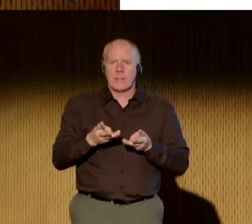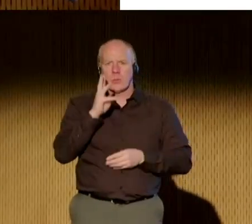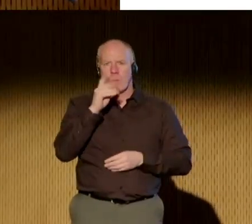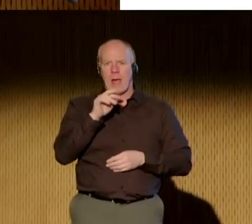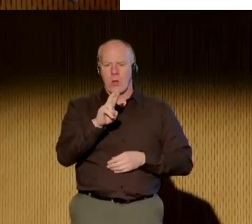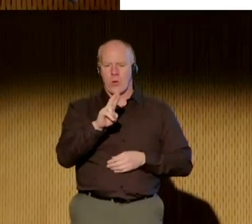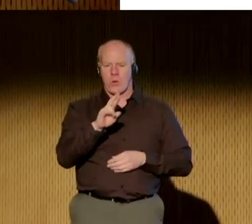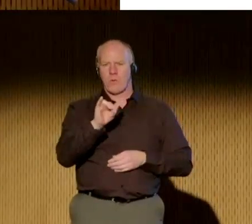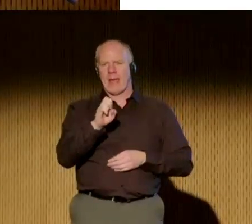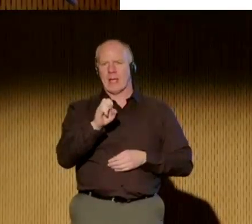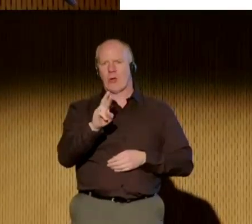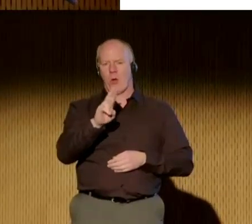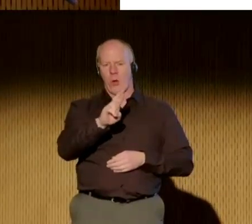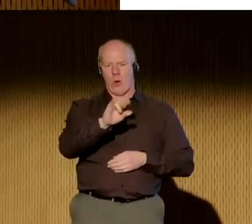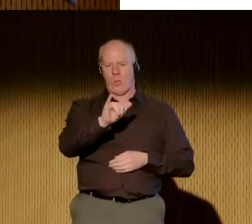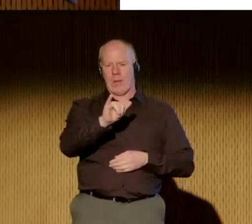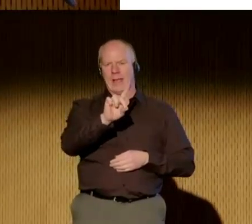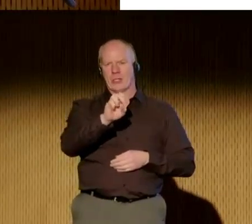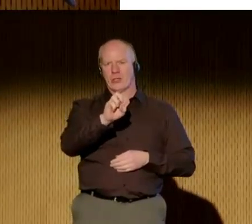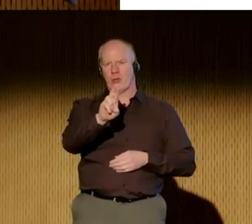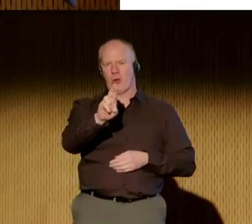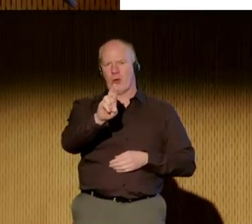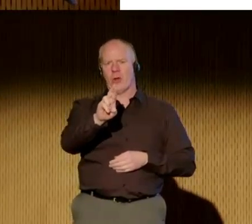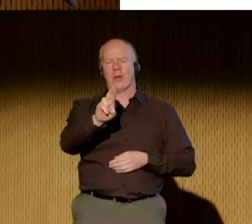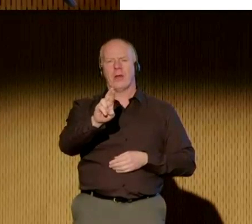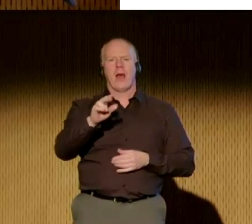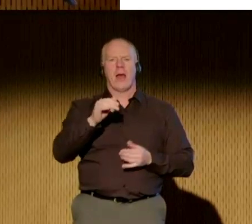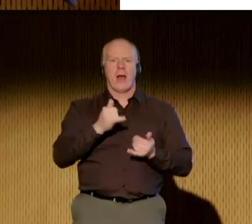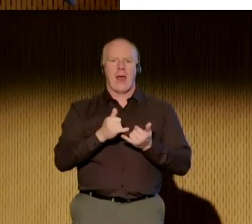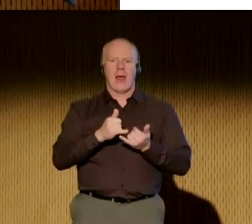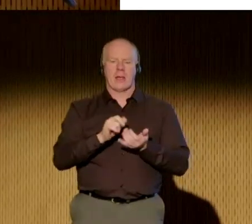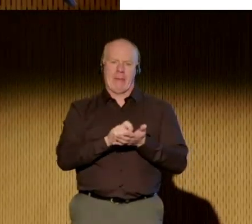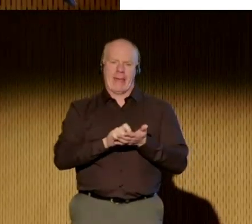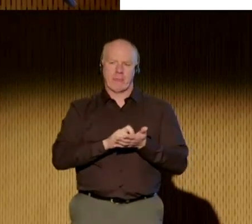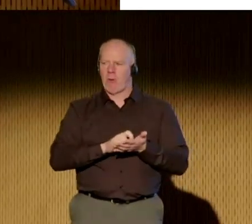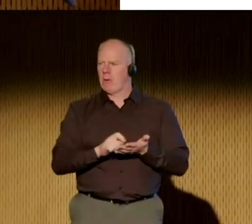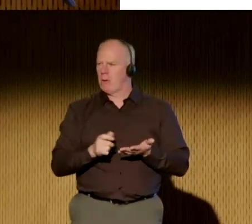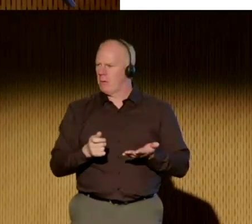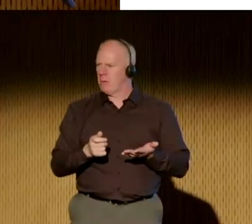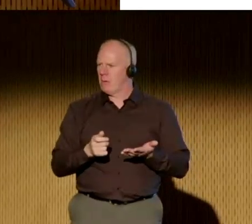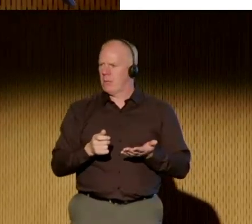We got inspired by the pop industry like Beyoncé. She really needs blue M&M's on